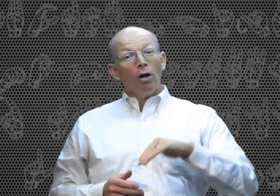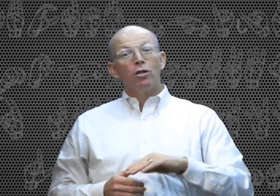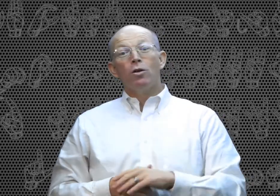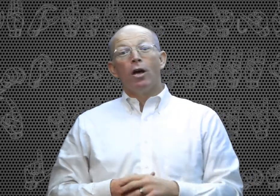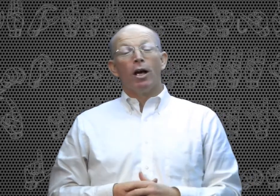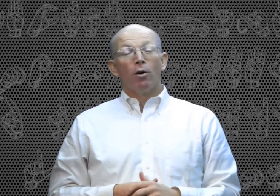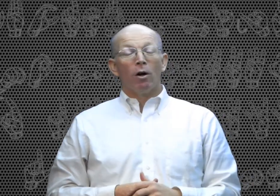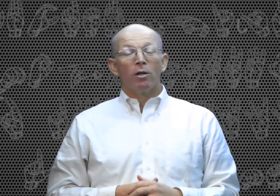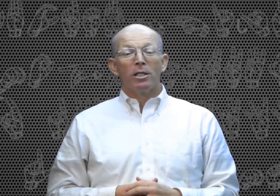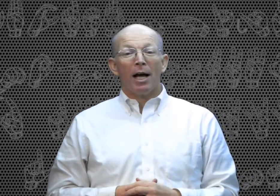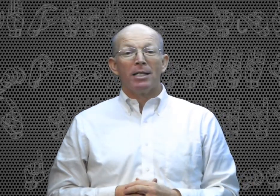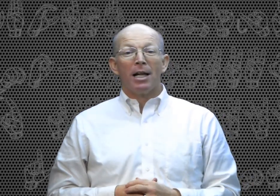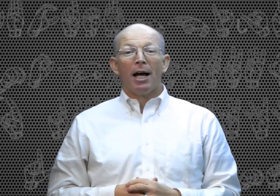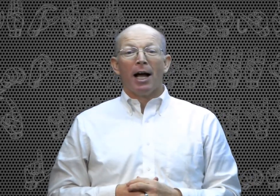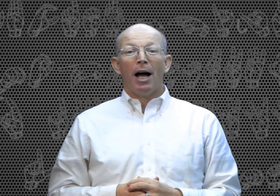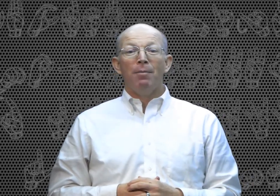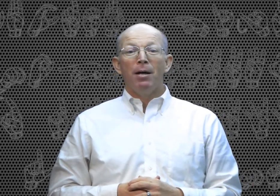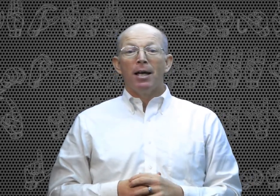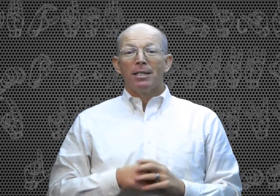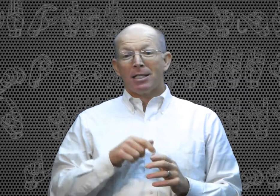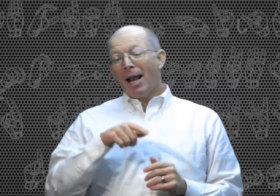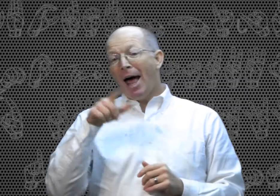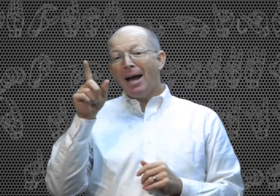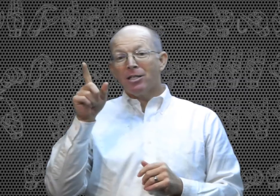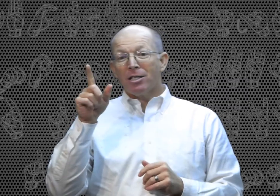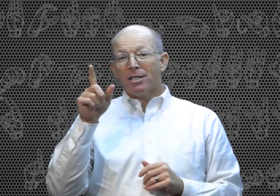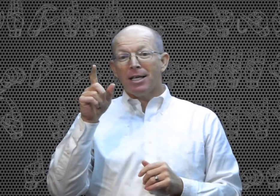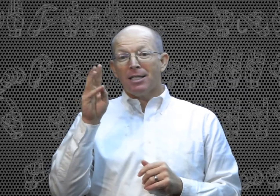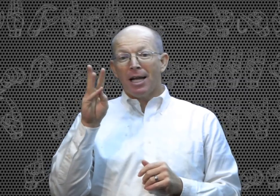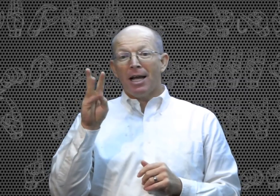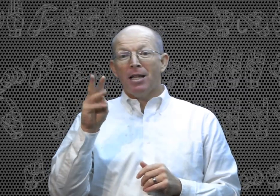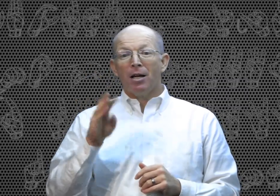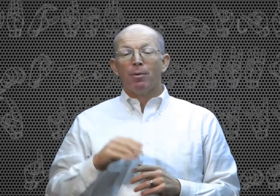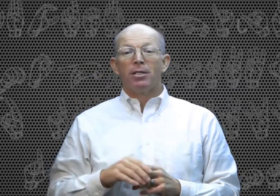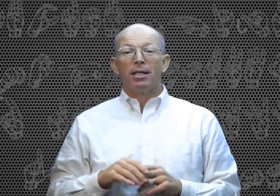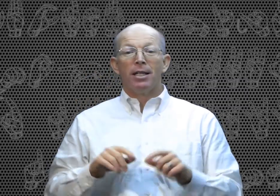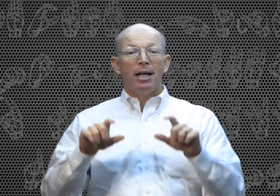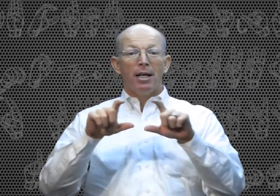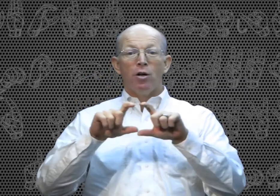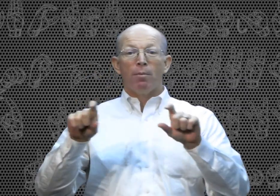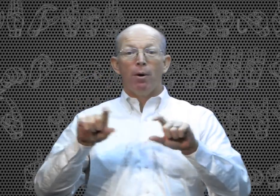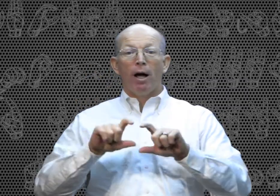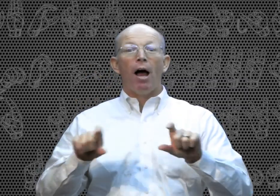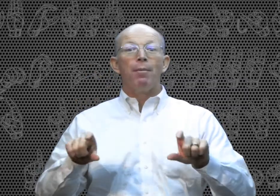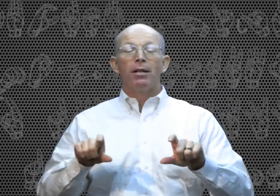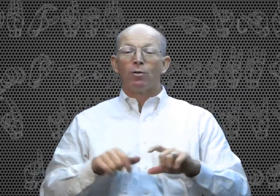Also you can go to LearnSigns.com/16 and you can put comments